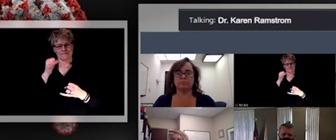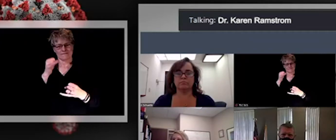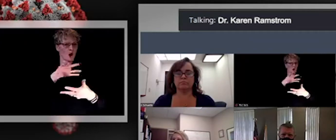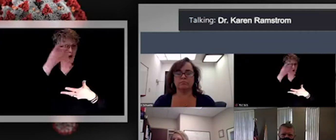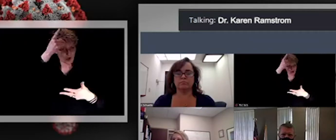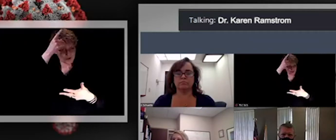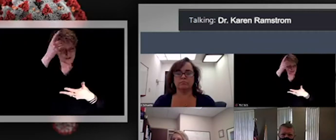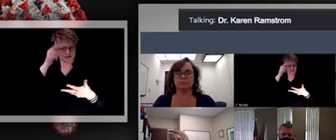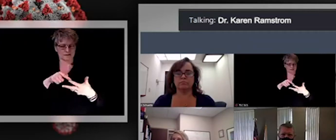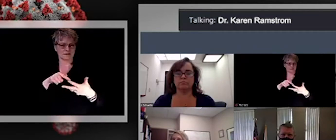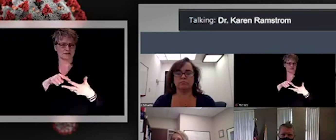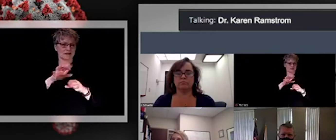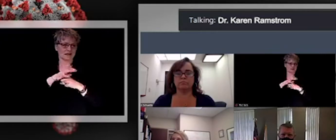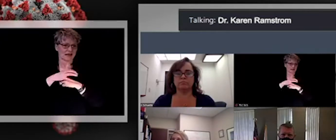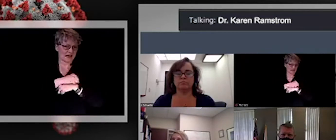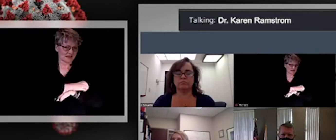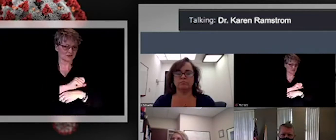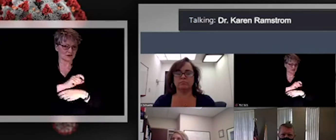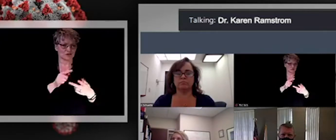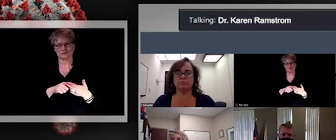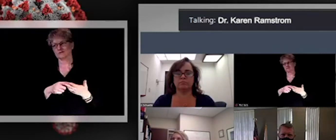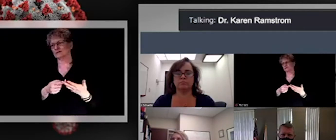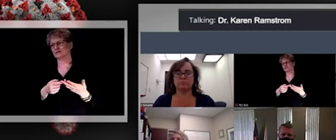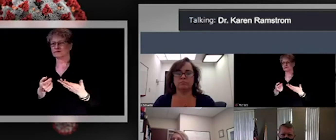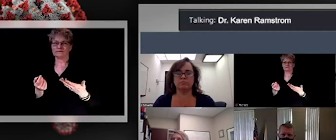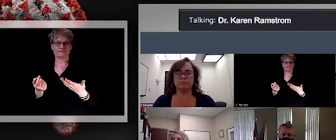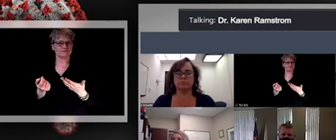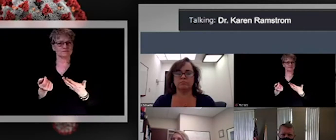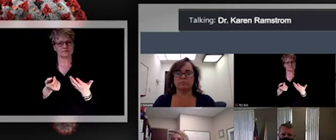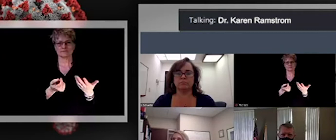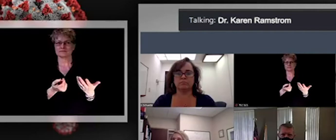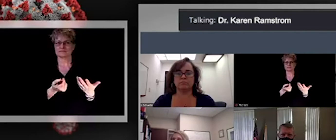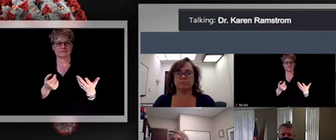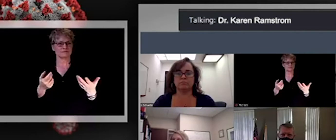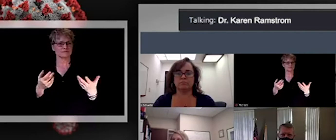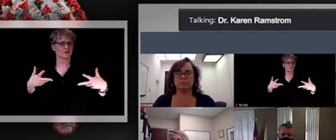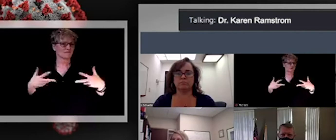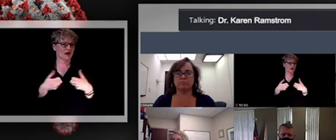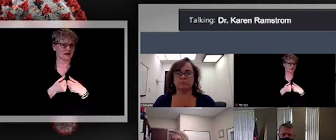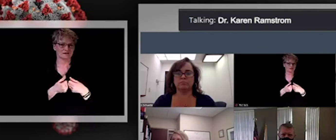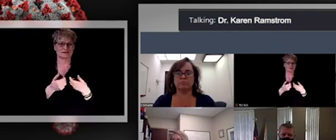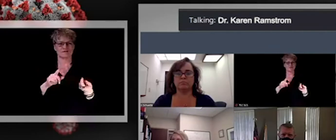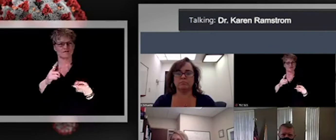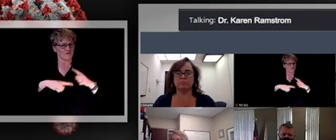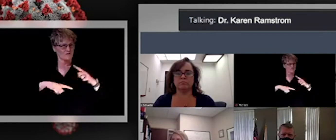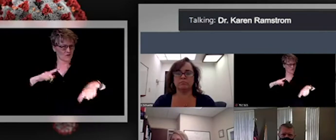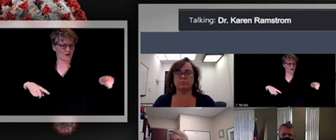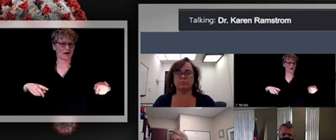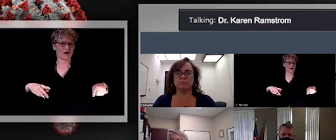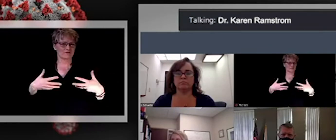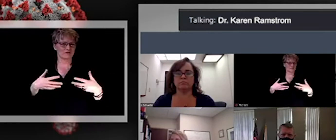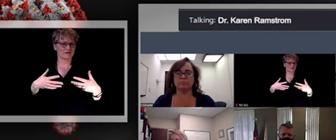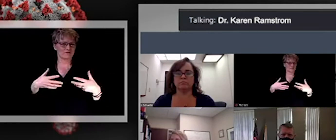in 2020 as did in 2017, it looks like COVID-19 would be the third leading cause of death.